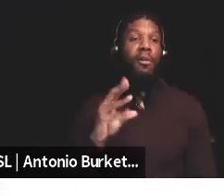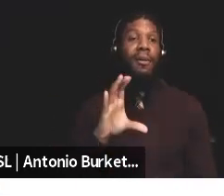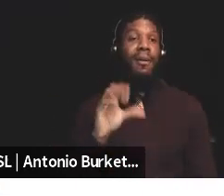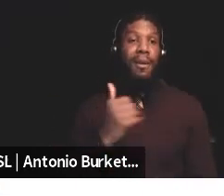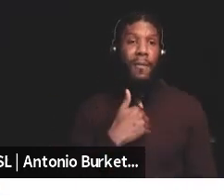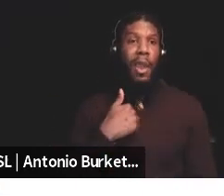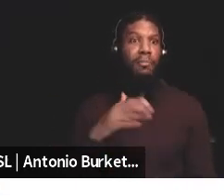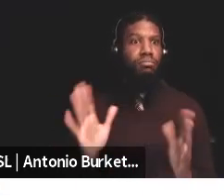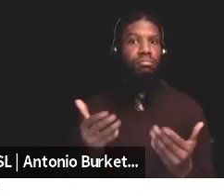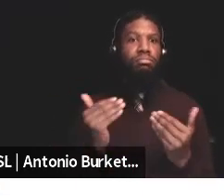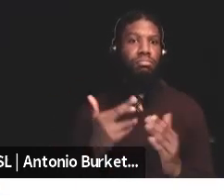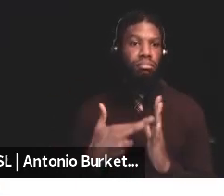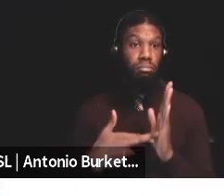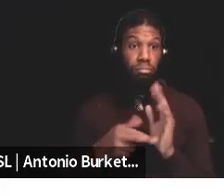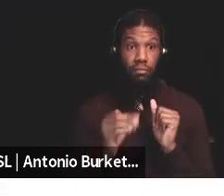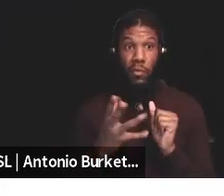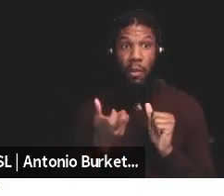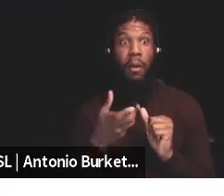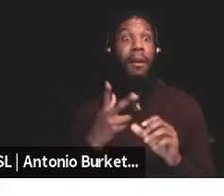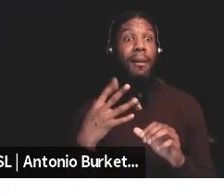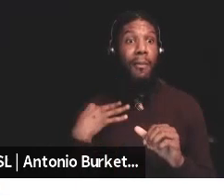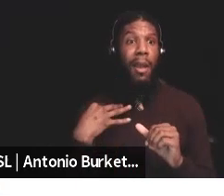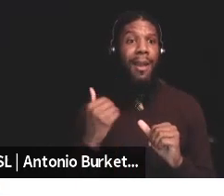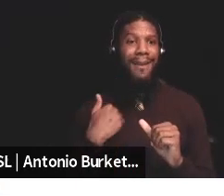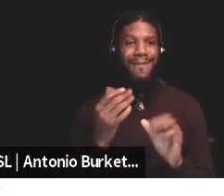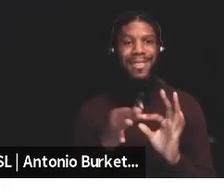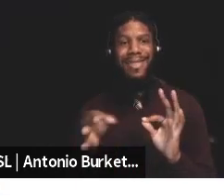if you're interested. I've got the links linked on the slides that are going to be accessible but